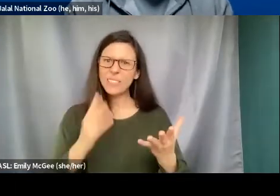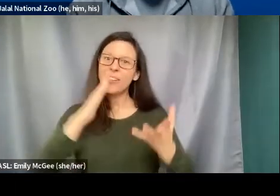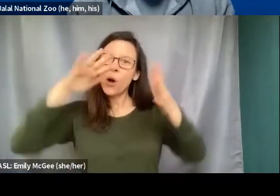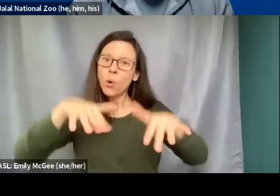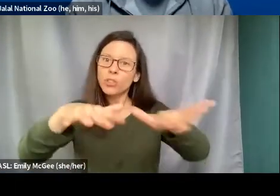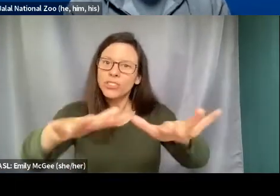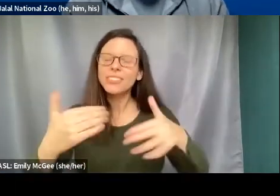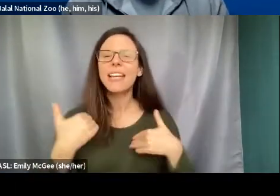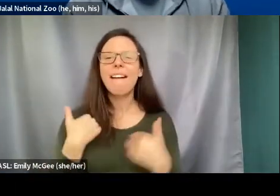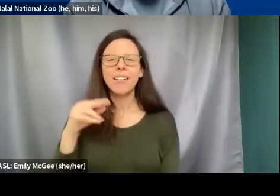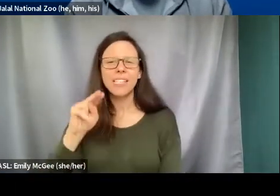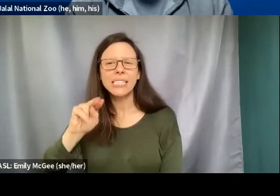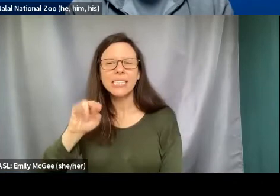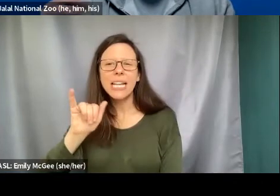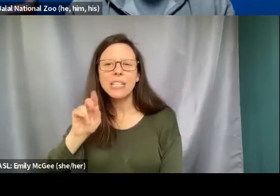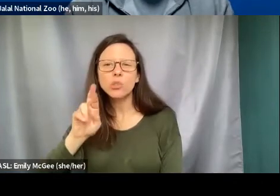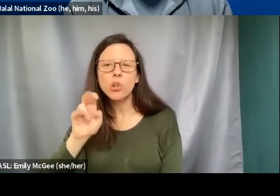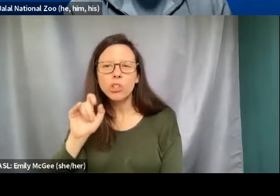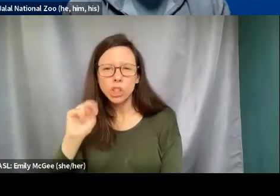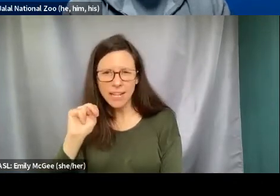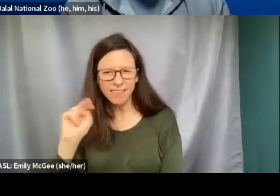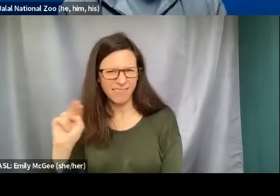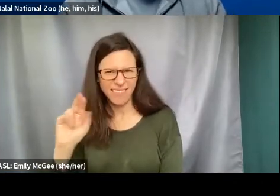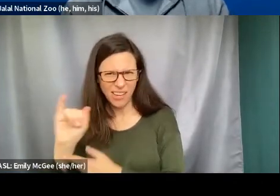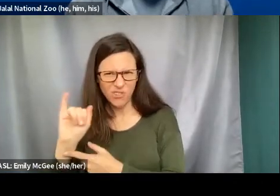just to have a kind of quick overview, you know, the uh, your fecal matter, your poop